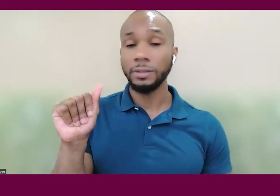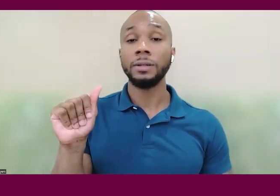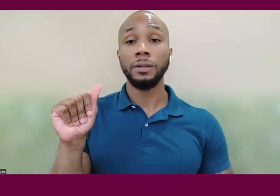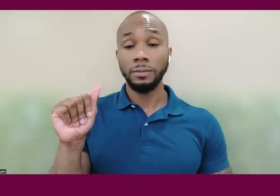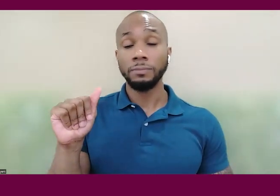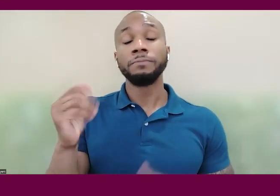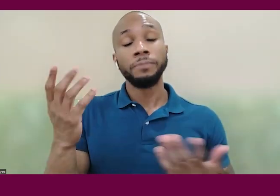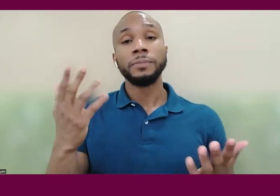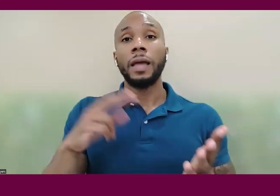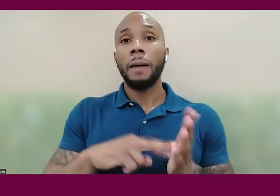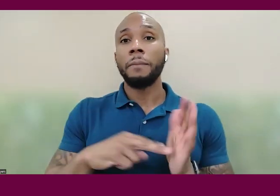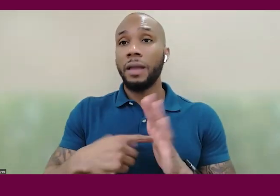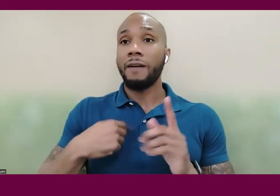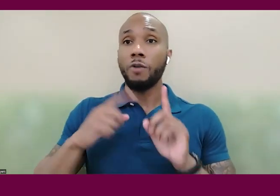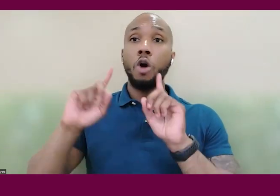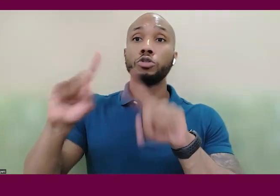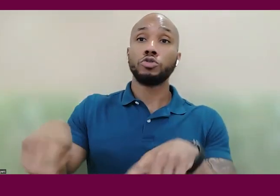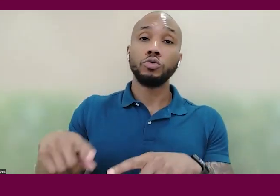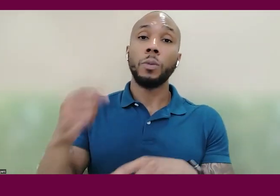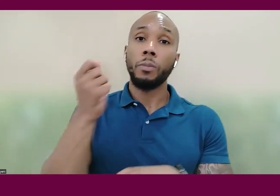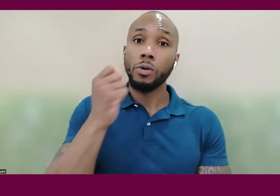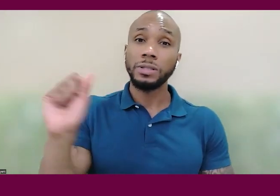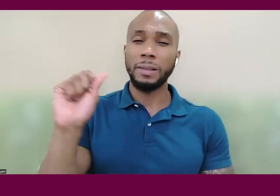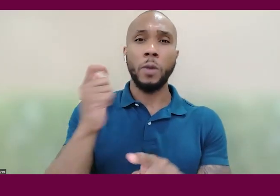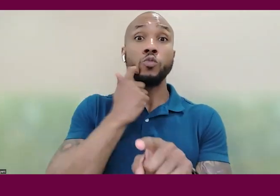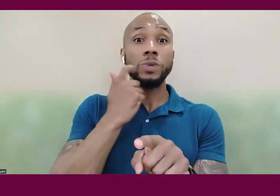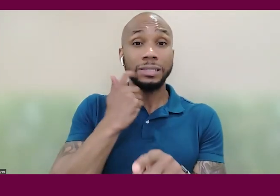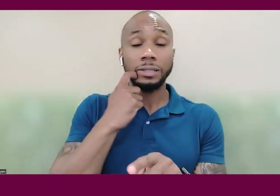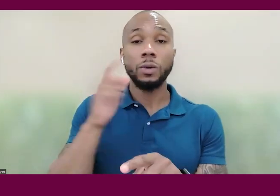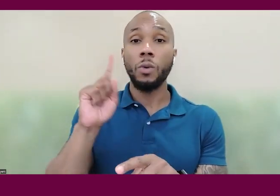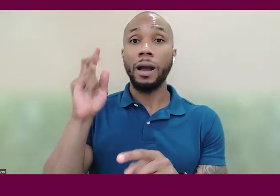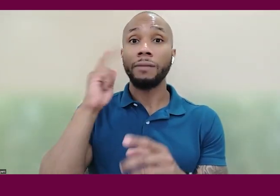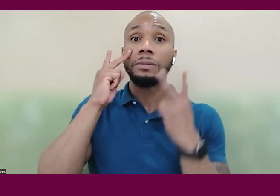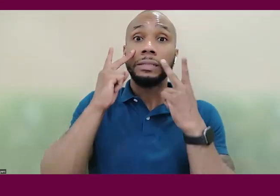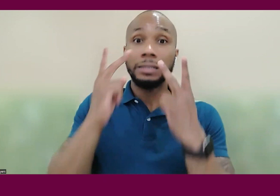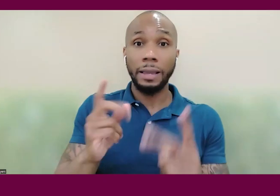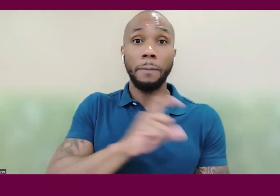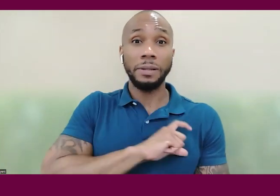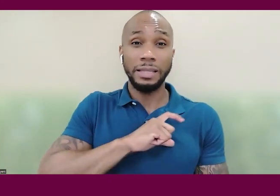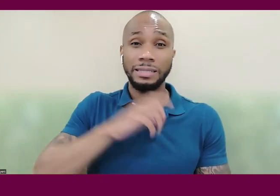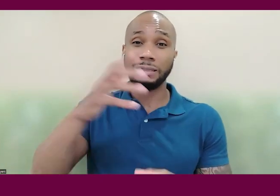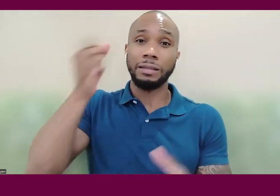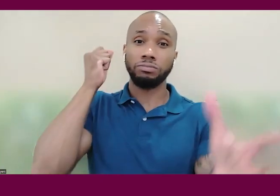disabilities, I've been to protests recently where I've seen police snatching people out